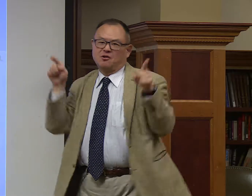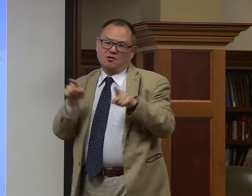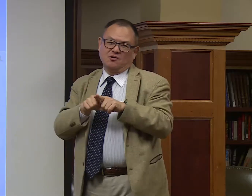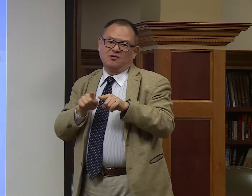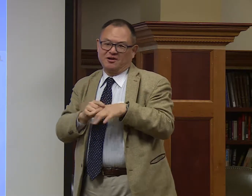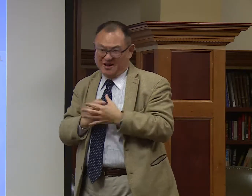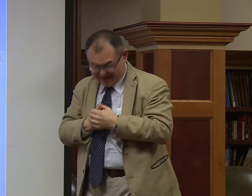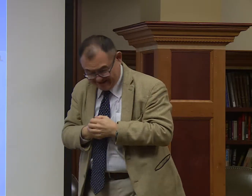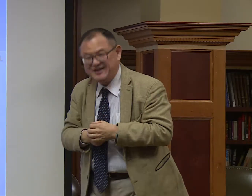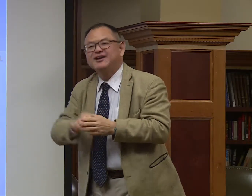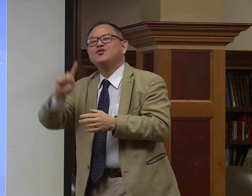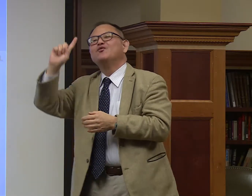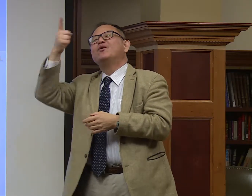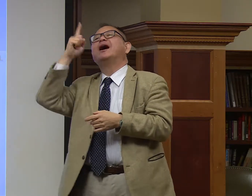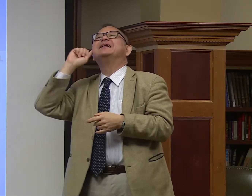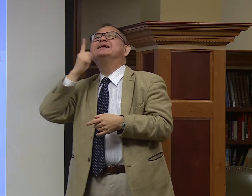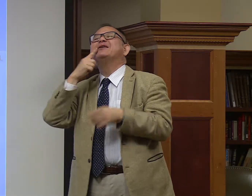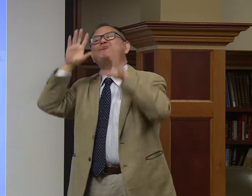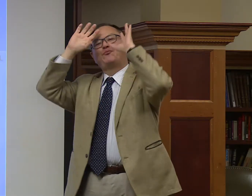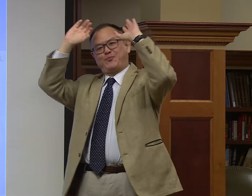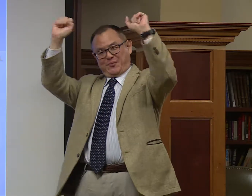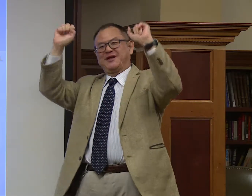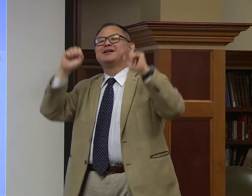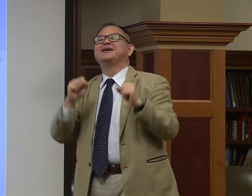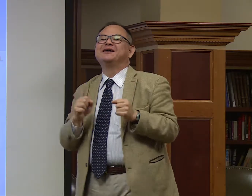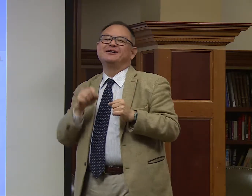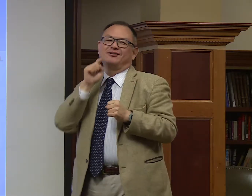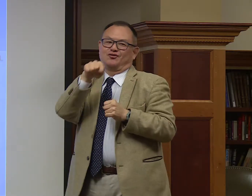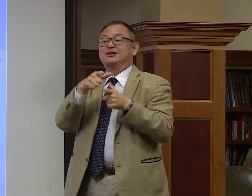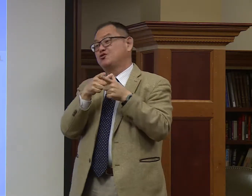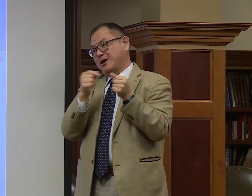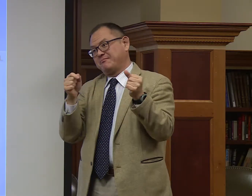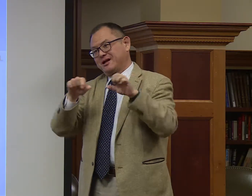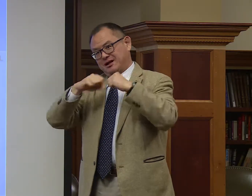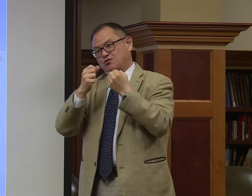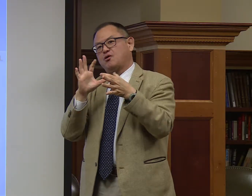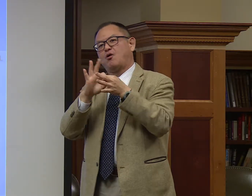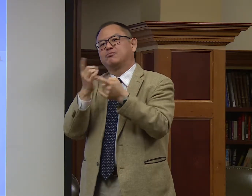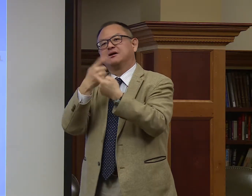I was the first president of this organization to be Deaf.